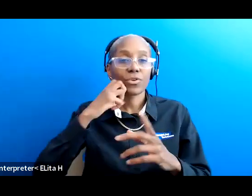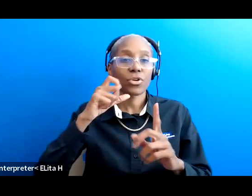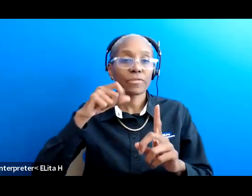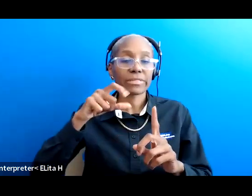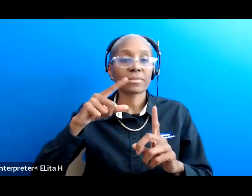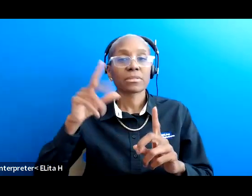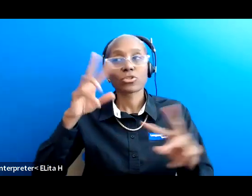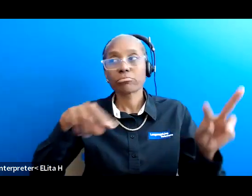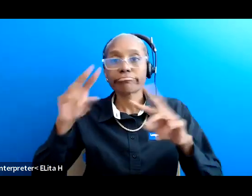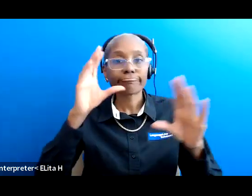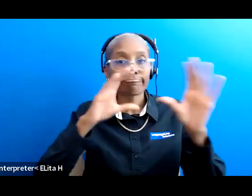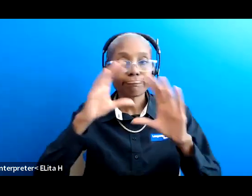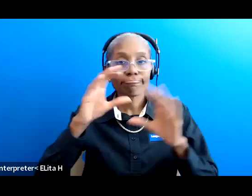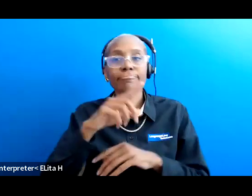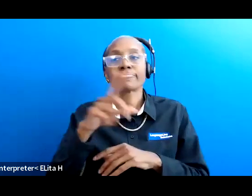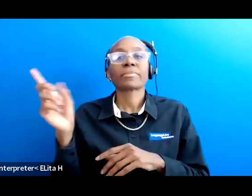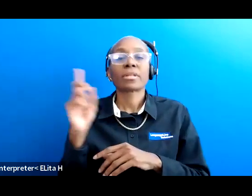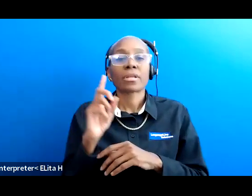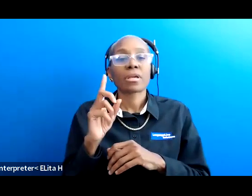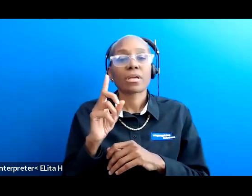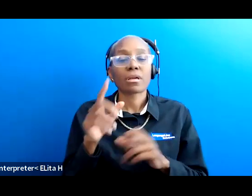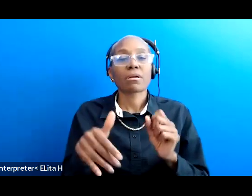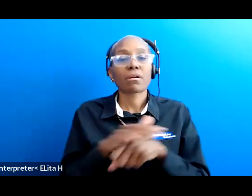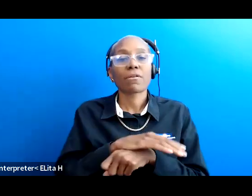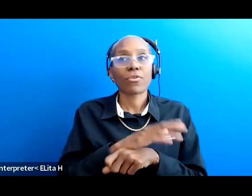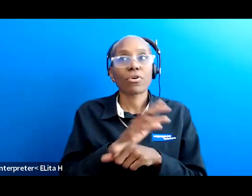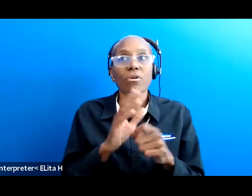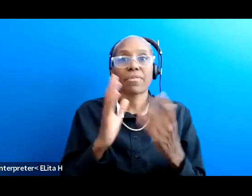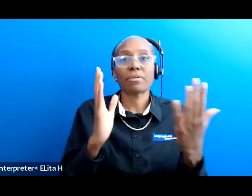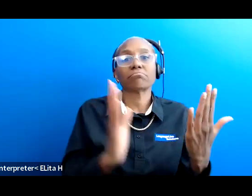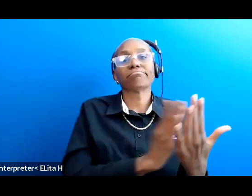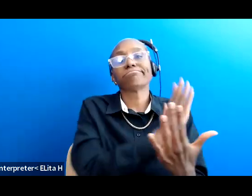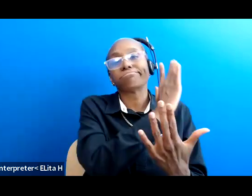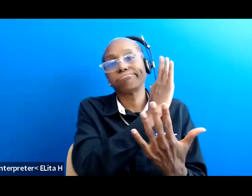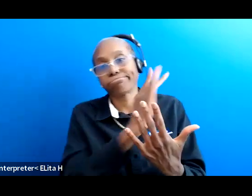So look around, make sure you cover the full plethora of what's going